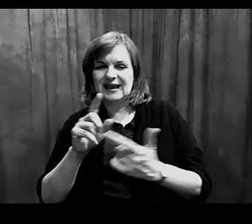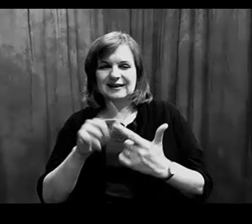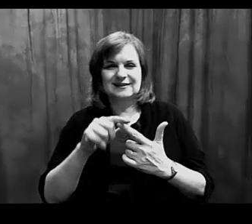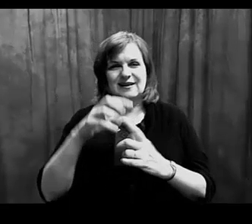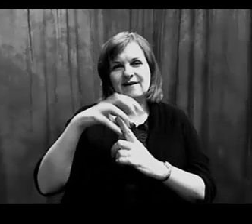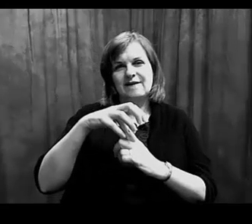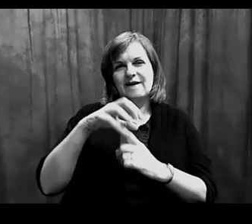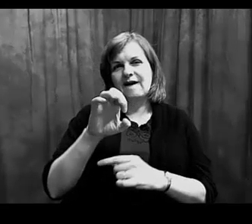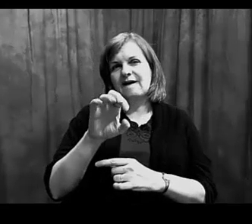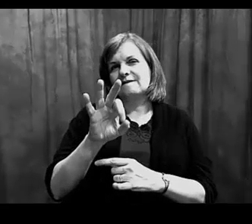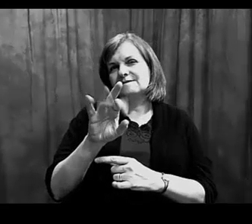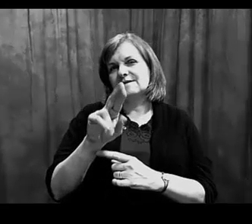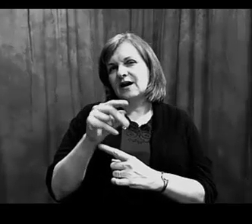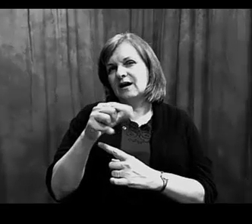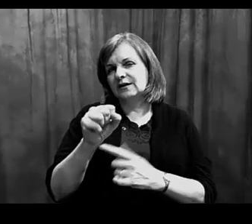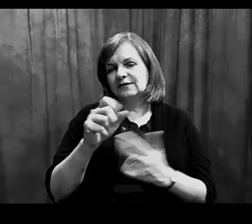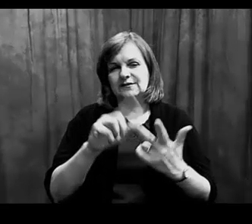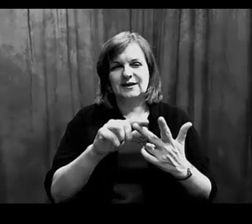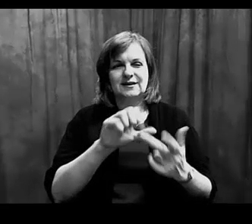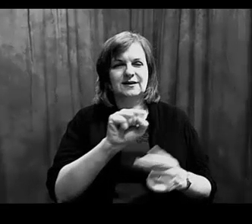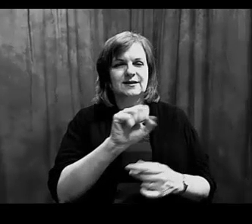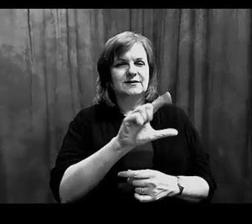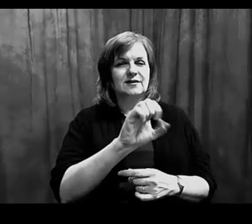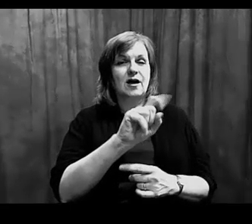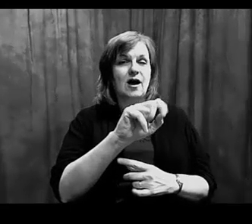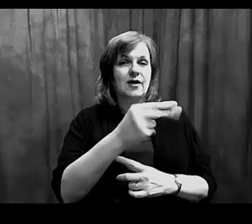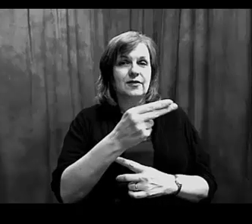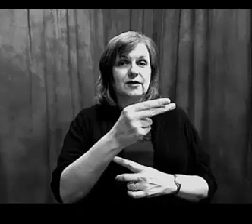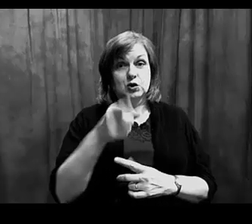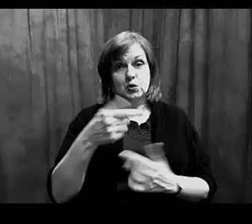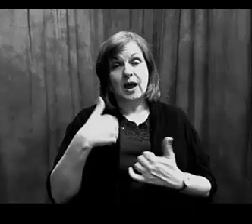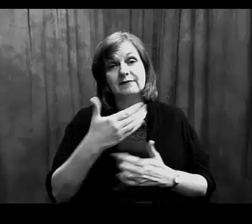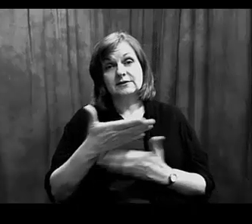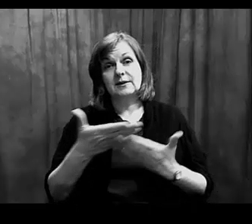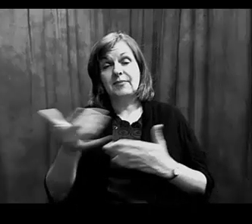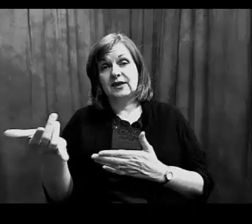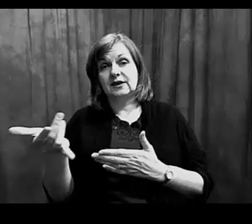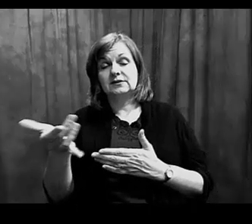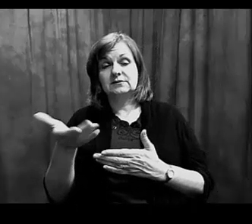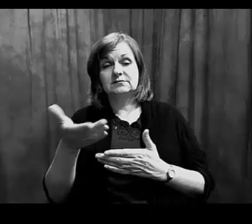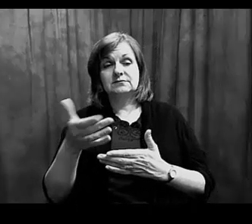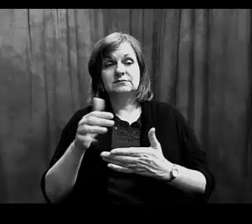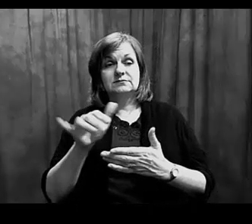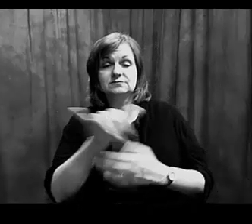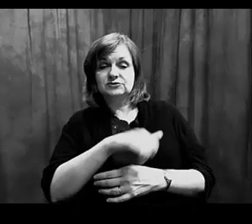and kingdom animalia with the animals -- domain is the highest level